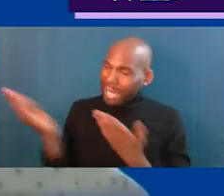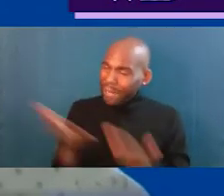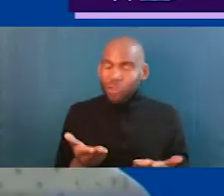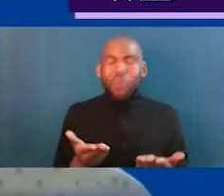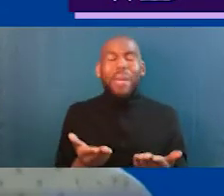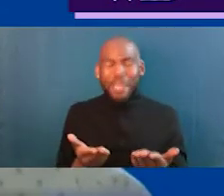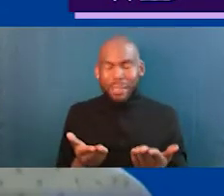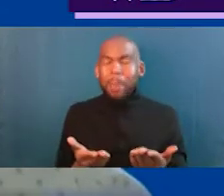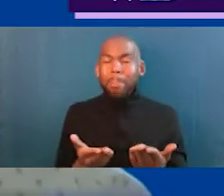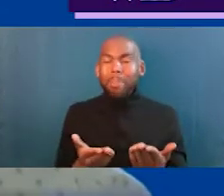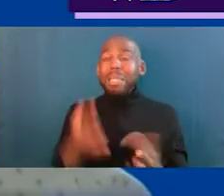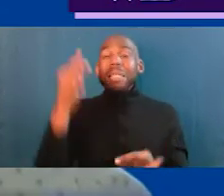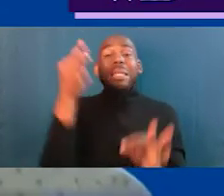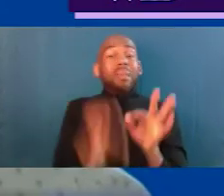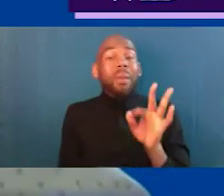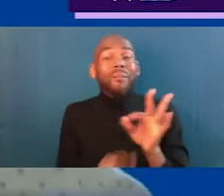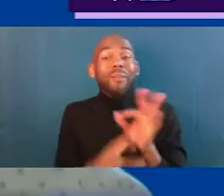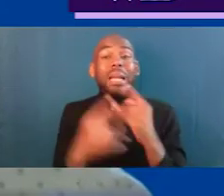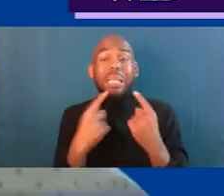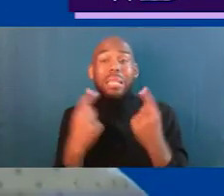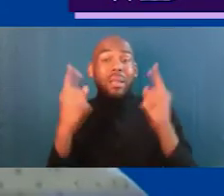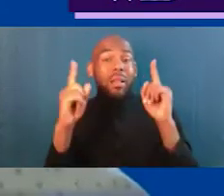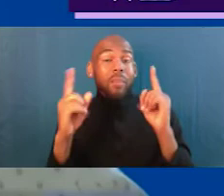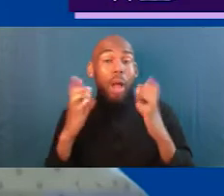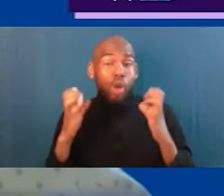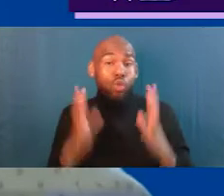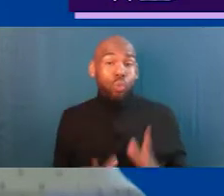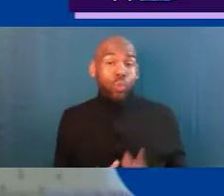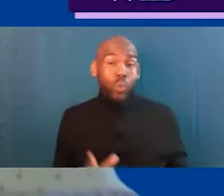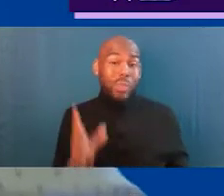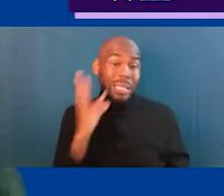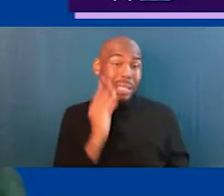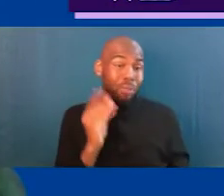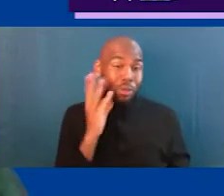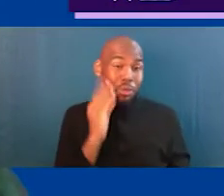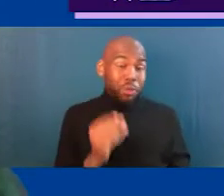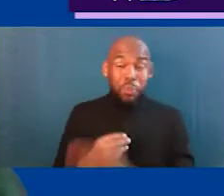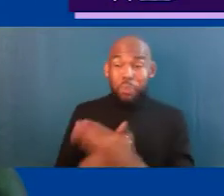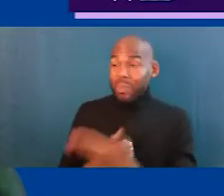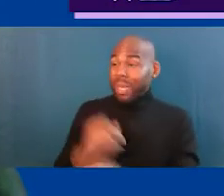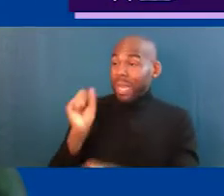simplified and successful customer experiences. >> ELIZABETH VEGA: Employees who are engaged